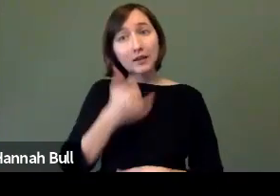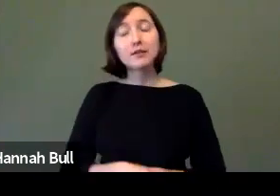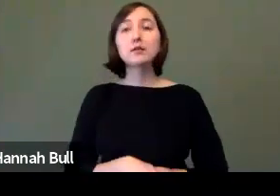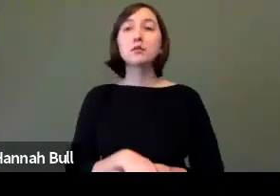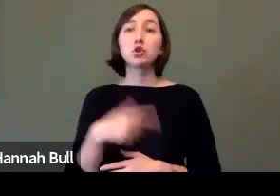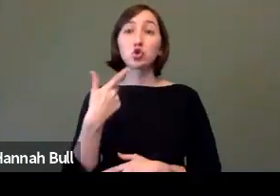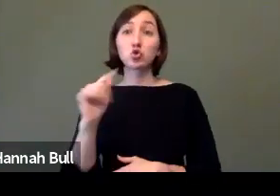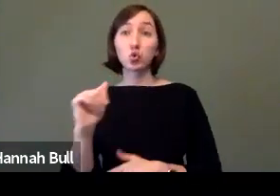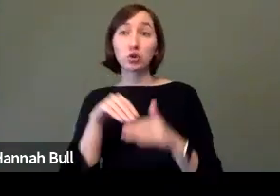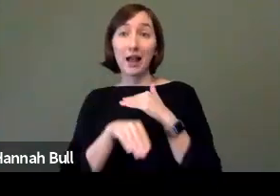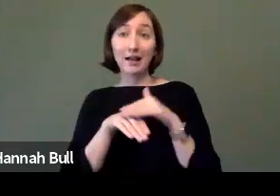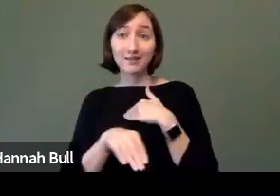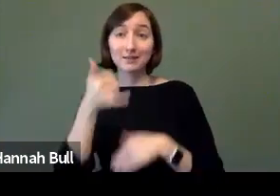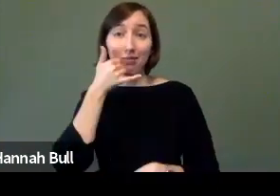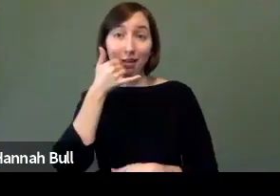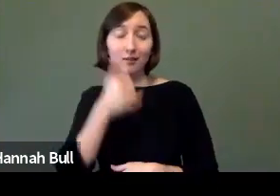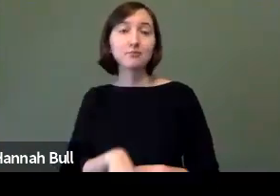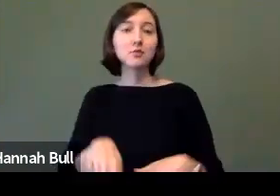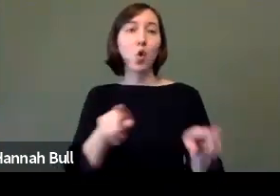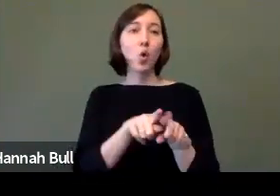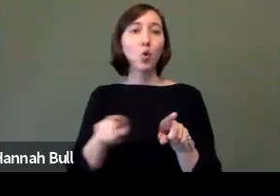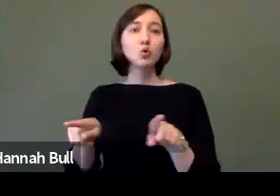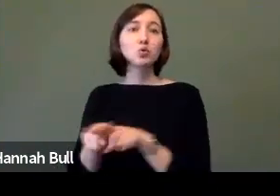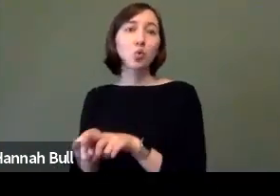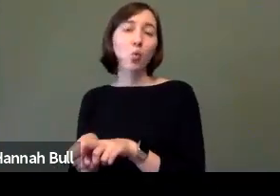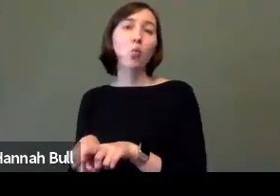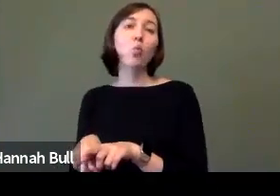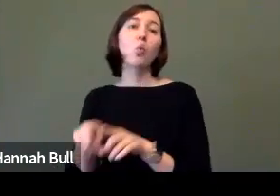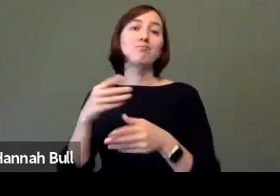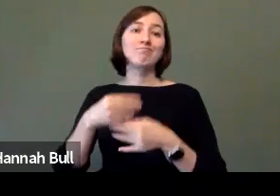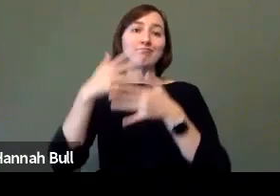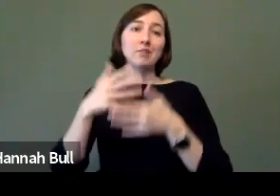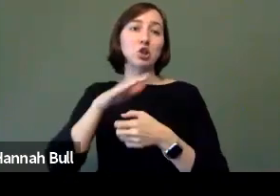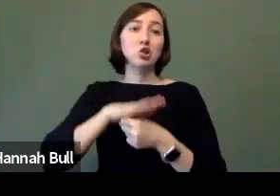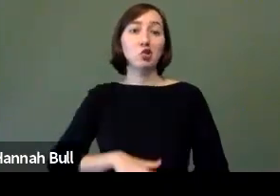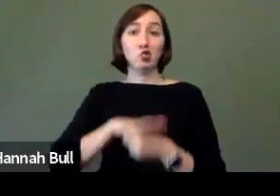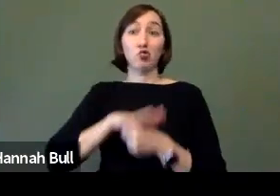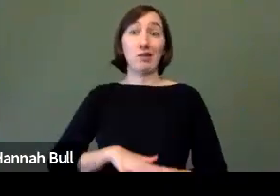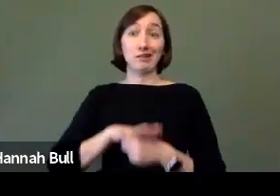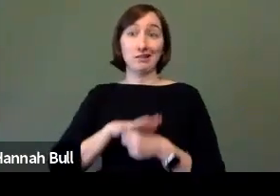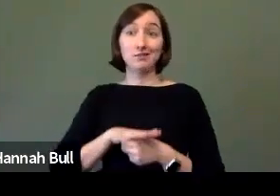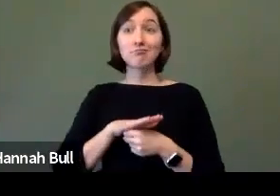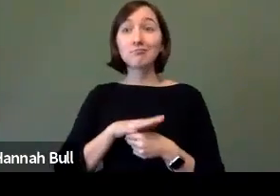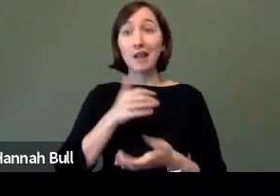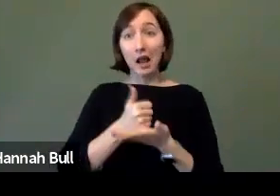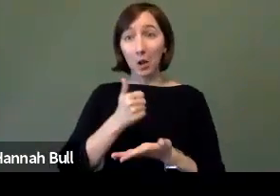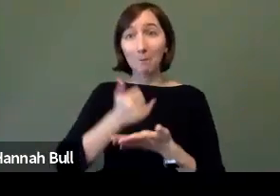Then the SAMSA distress help line. Those are available for you to explore.